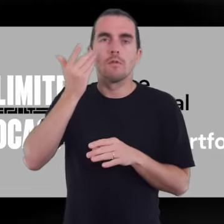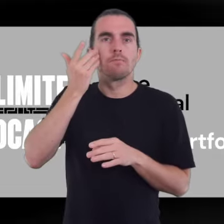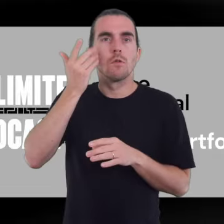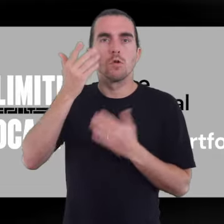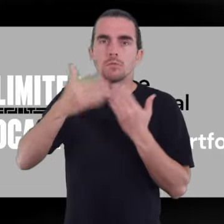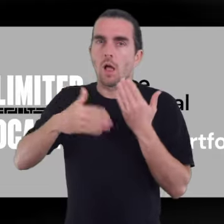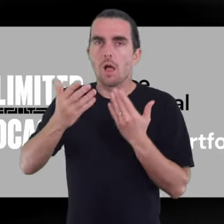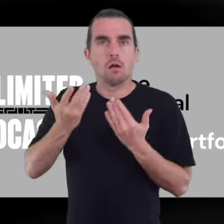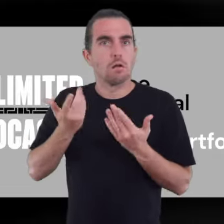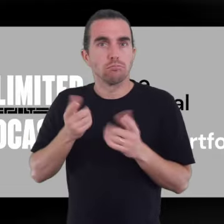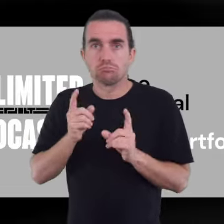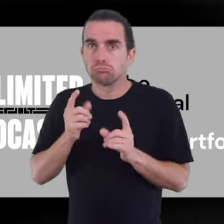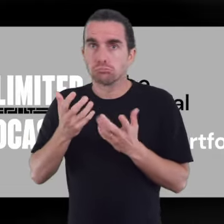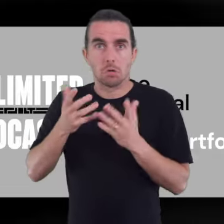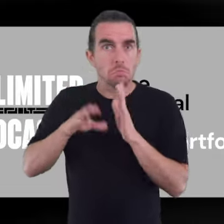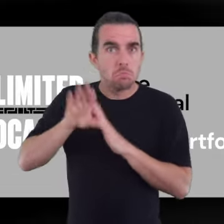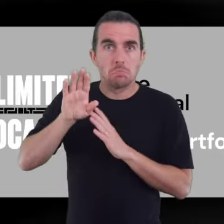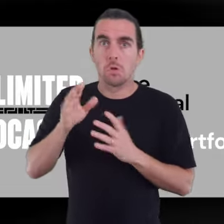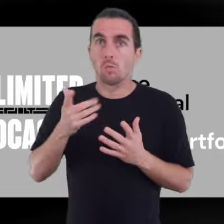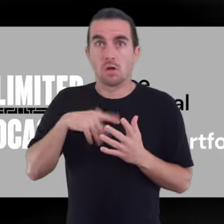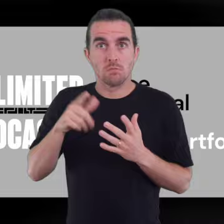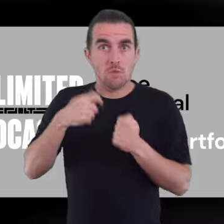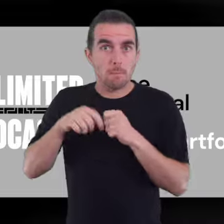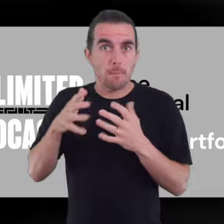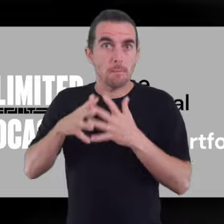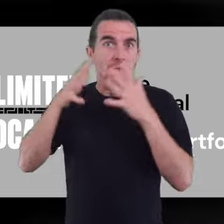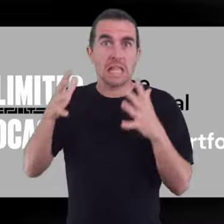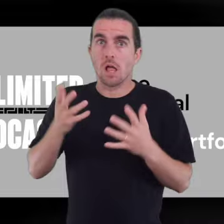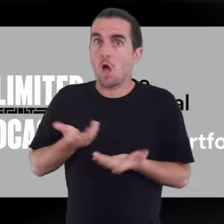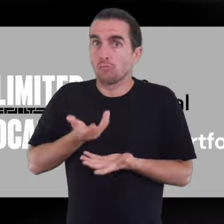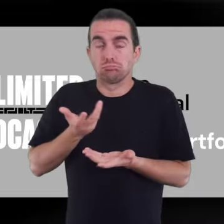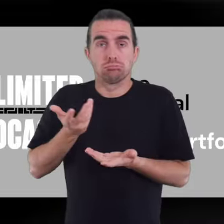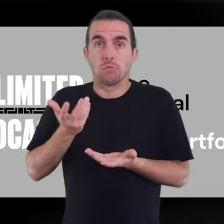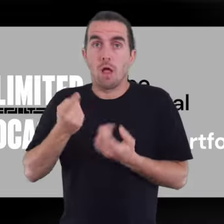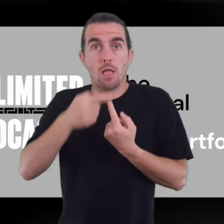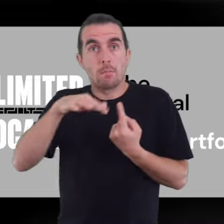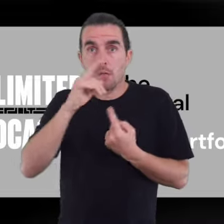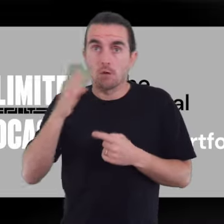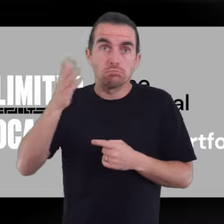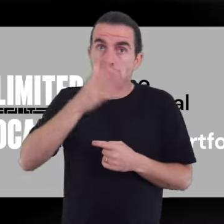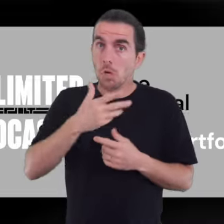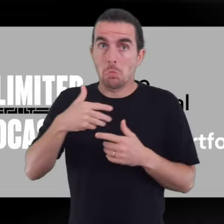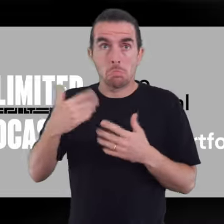Are there any kind of things you'd like to develop, or ways to make it, I don't know, bigger, better,